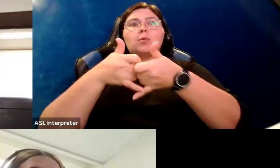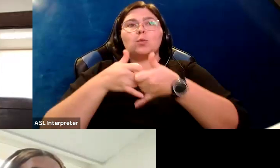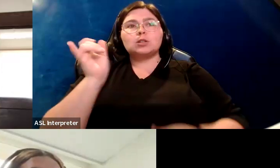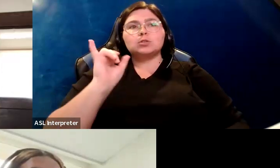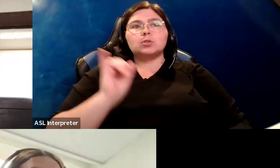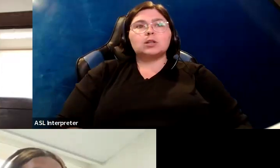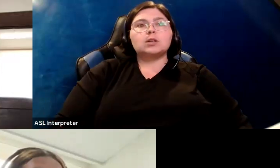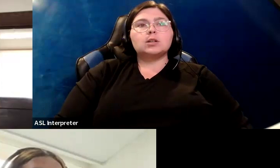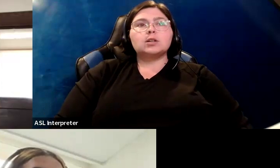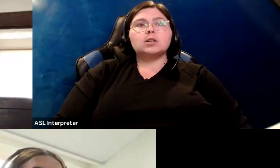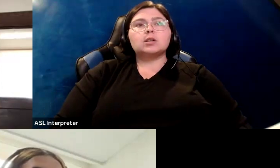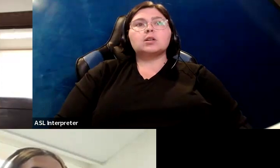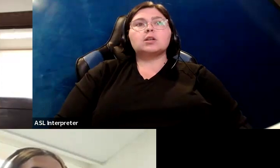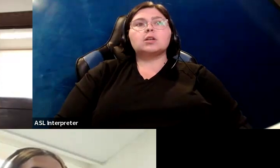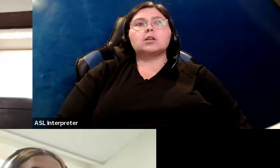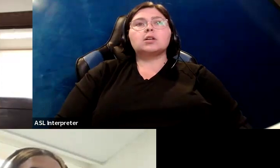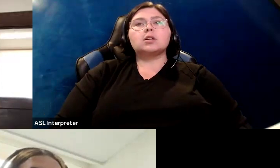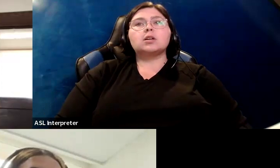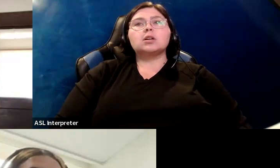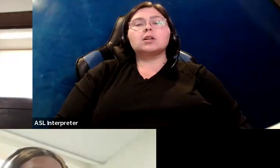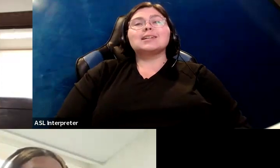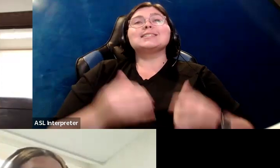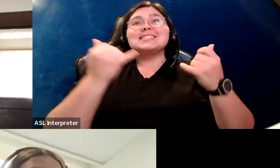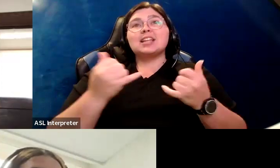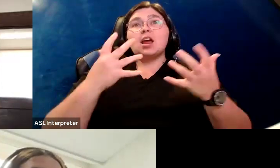Today, I want to share with you the power